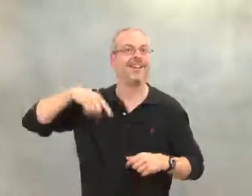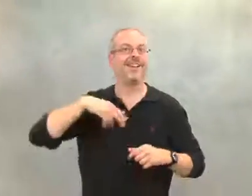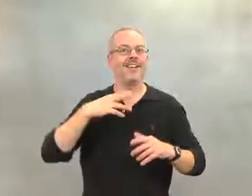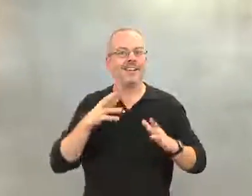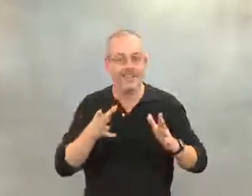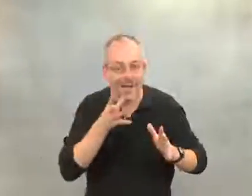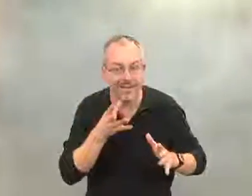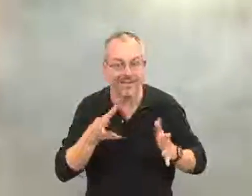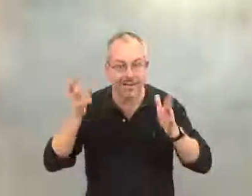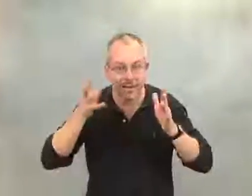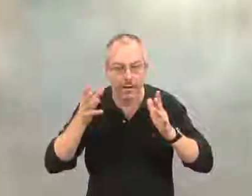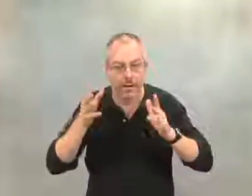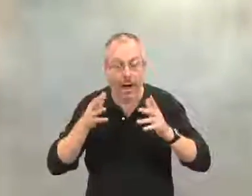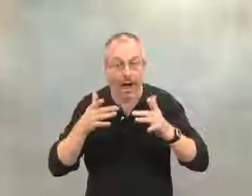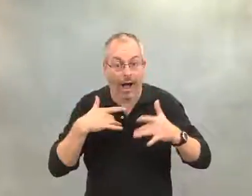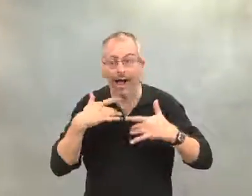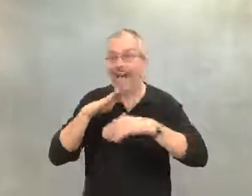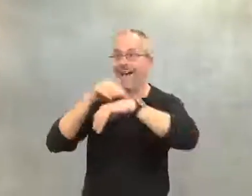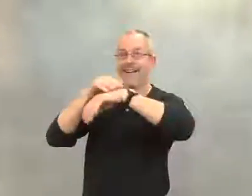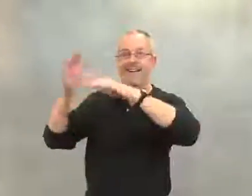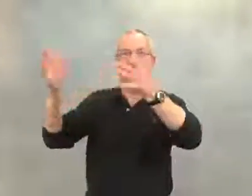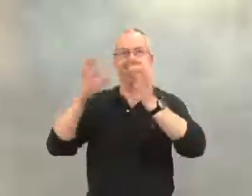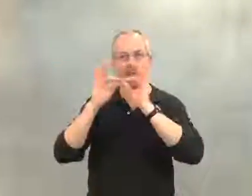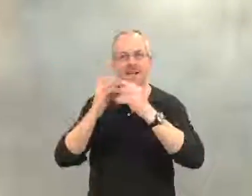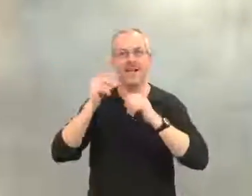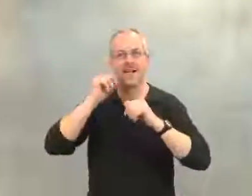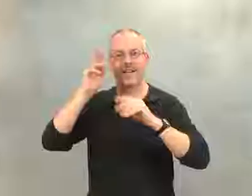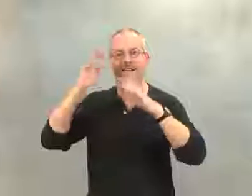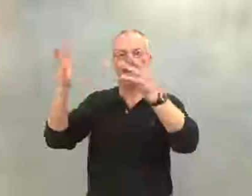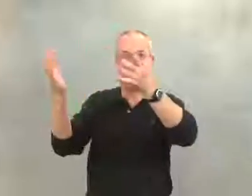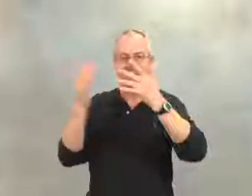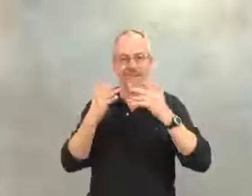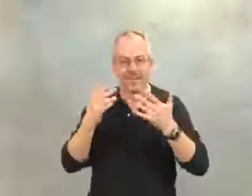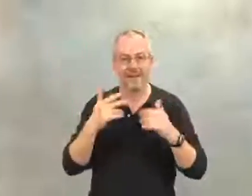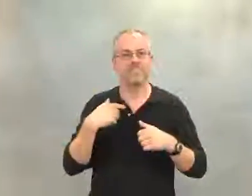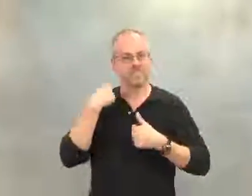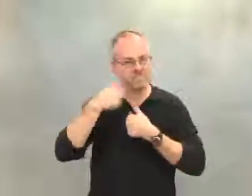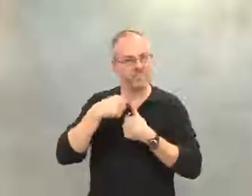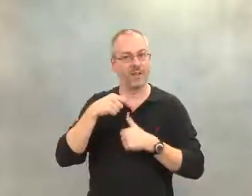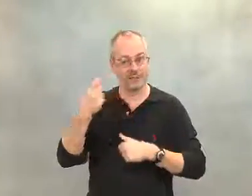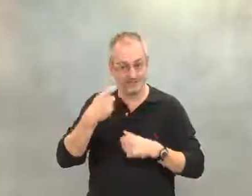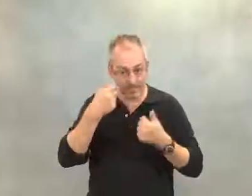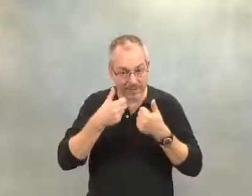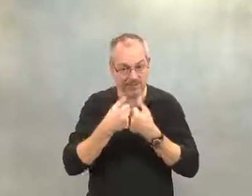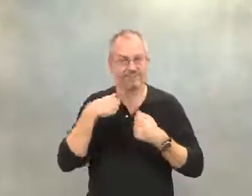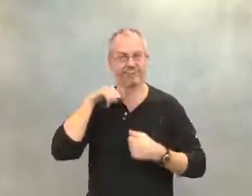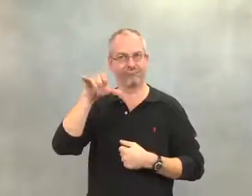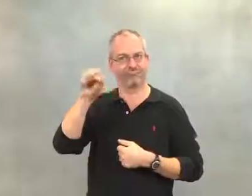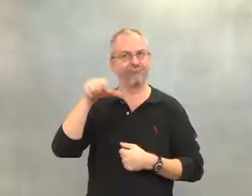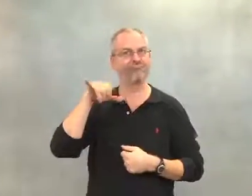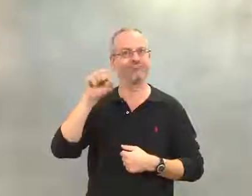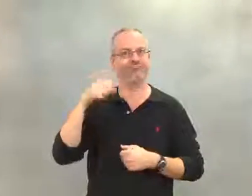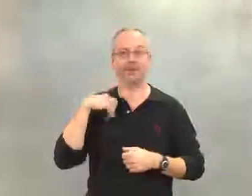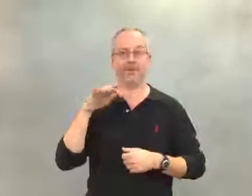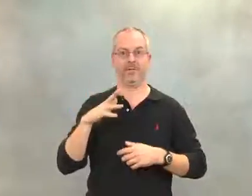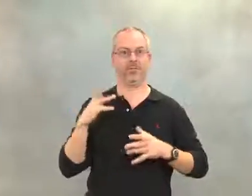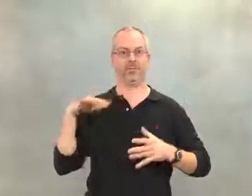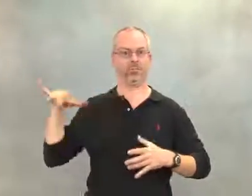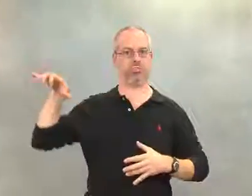My parents were excited and called my family. My aunts, uncles and all came.